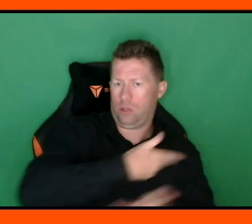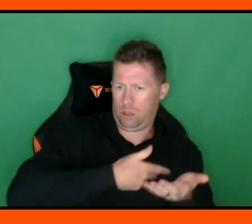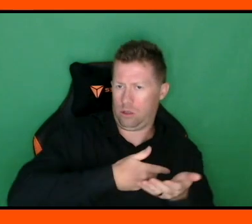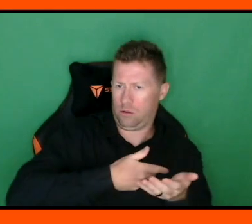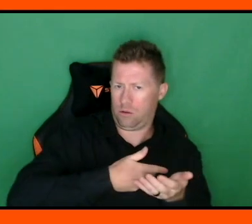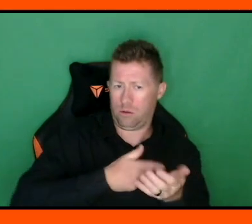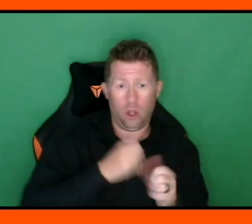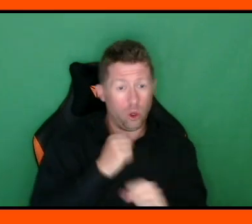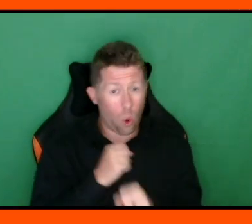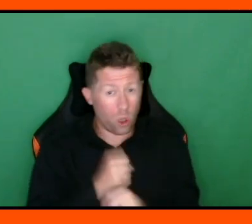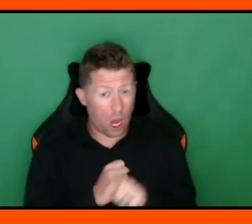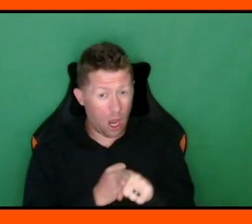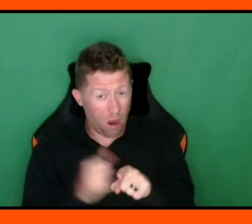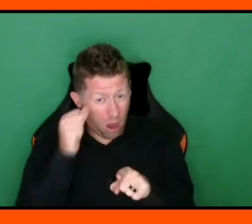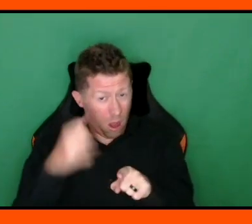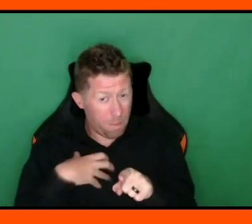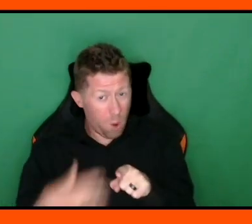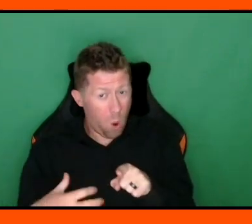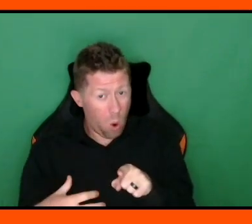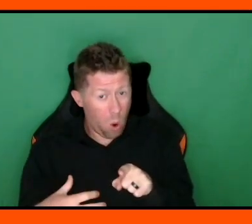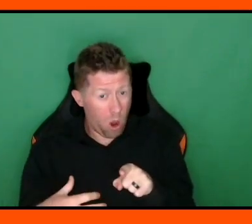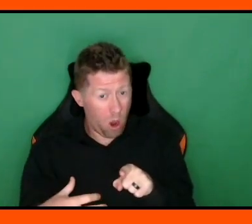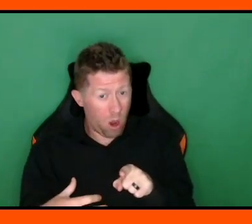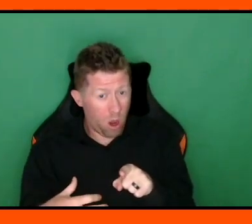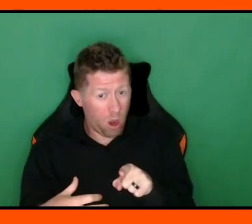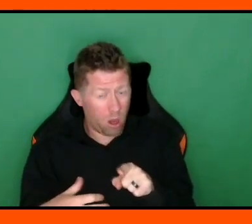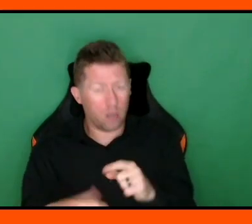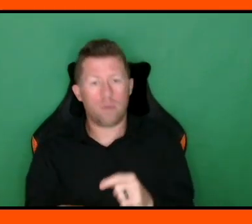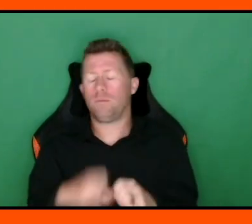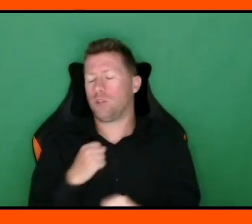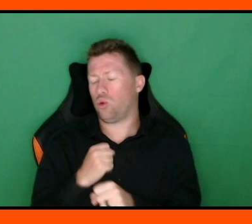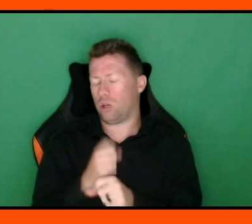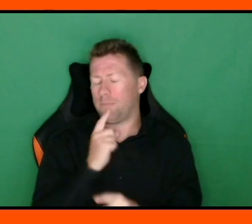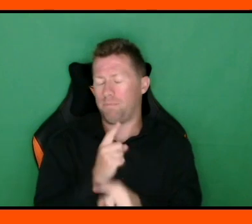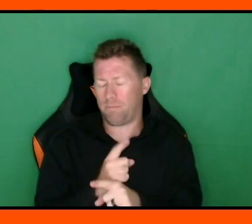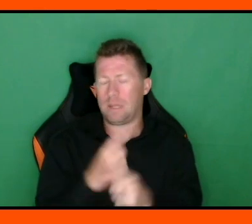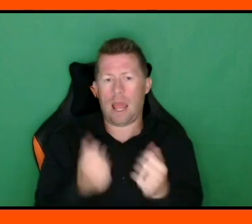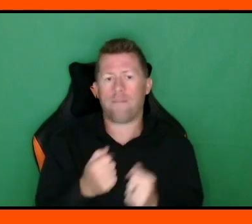Georgia, have you got any further information on that one? There’s a couple of aspects